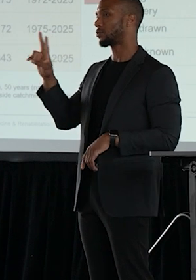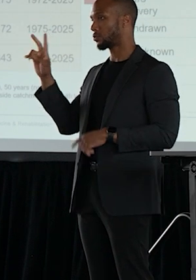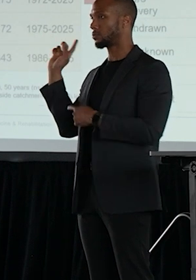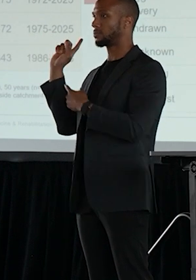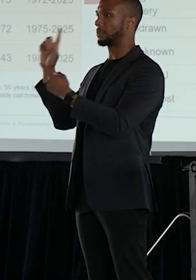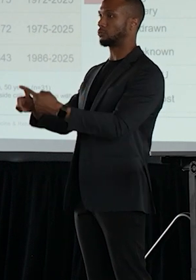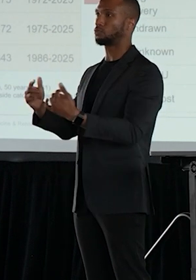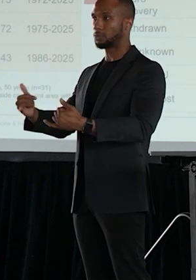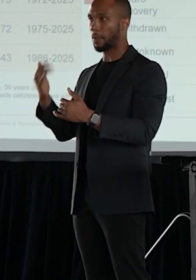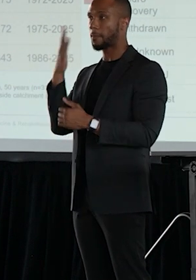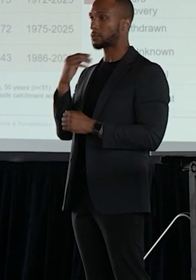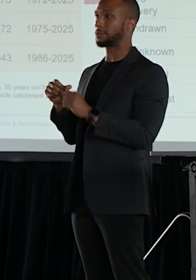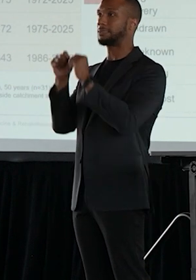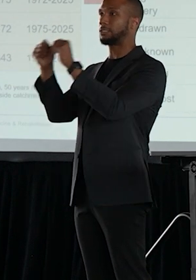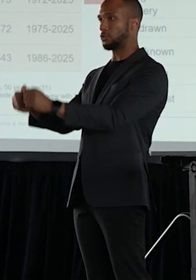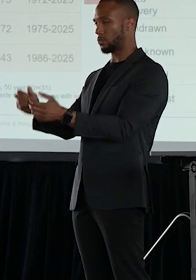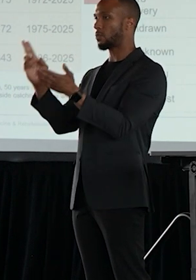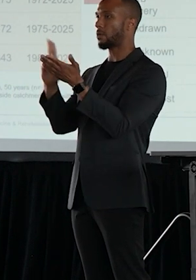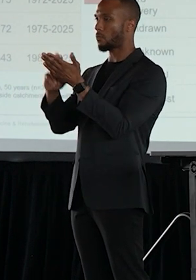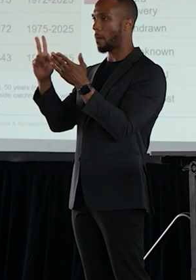because we are continuing enroll. Then in terms of follow